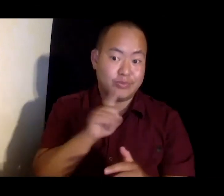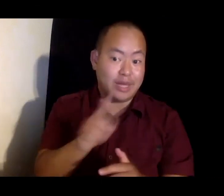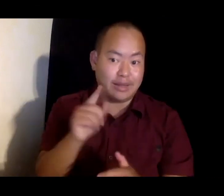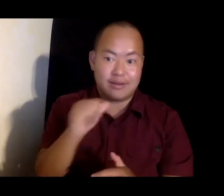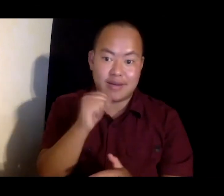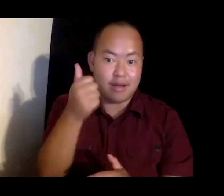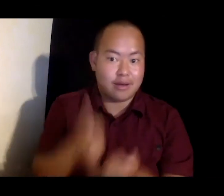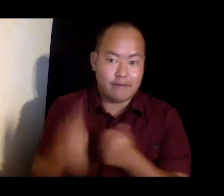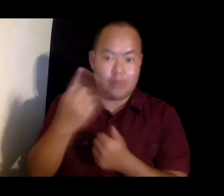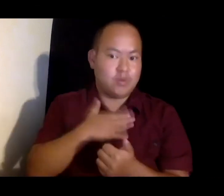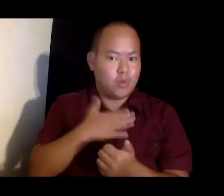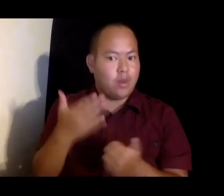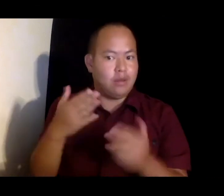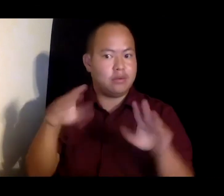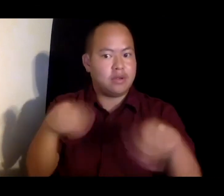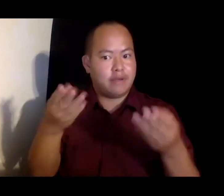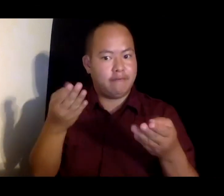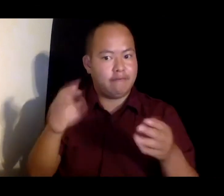(sign language)